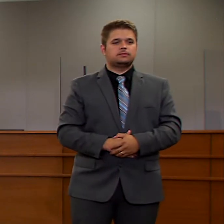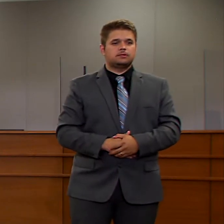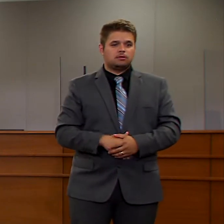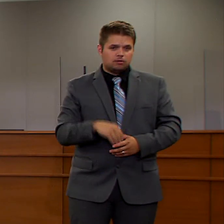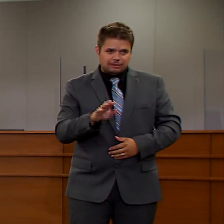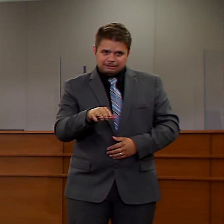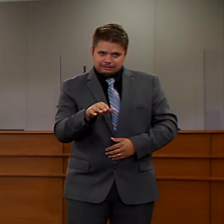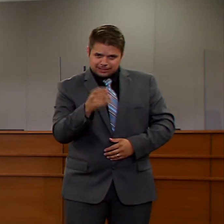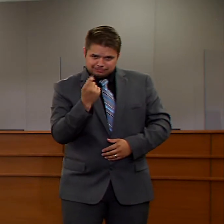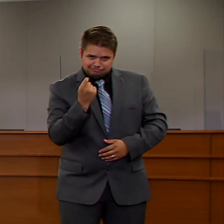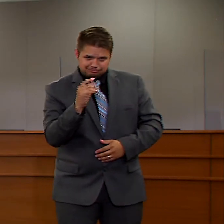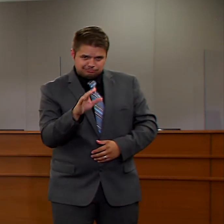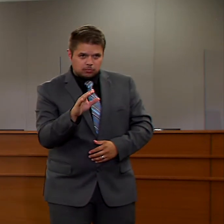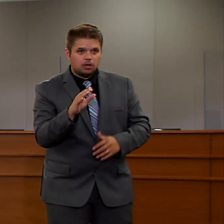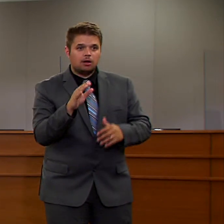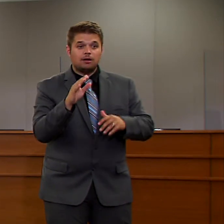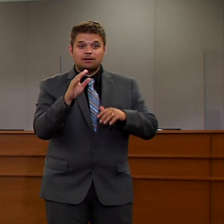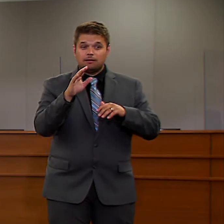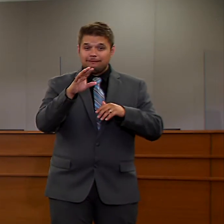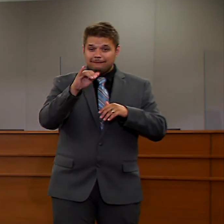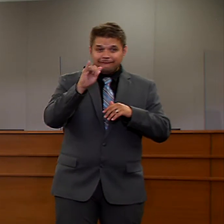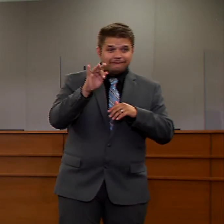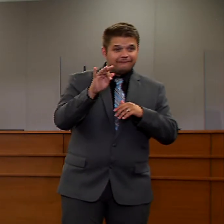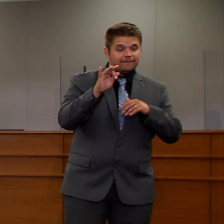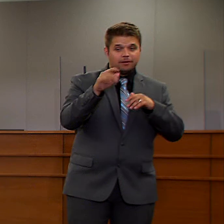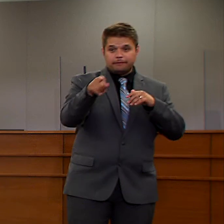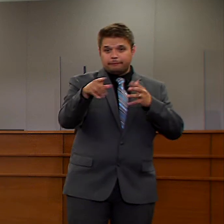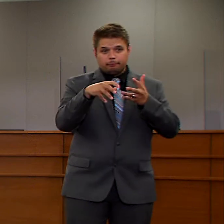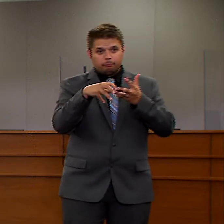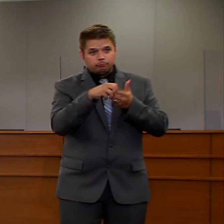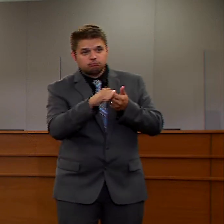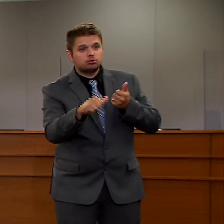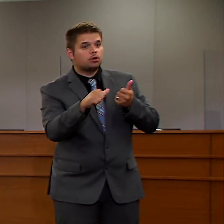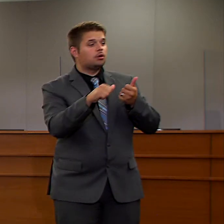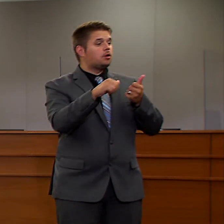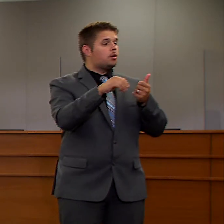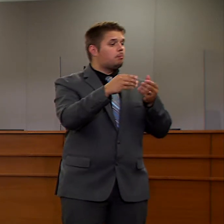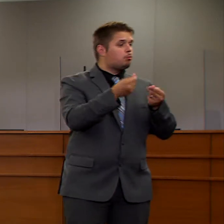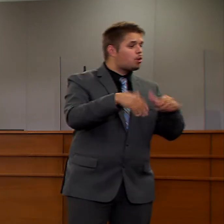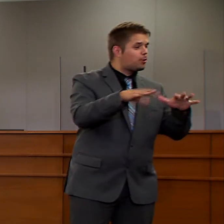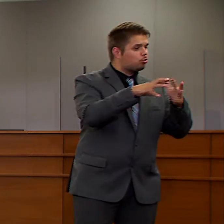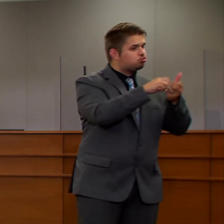Be aware that this moratorium does allow some types of evictions such as those based on